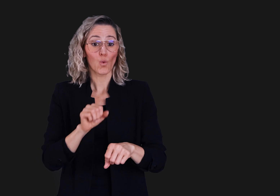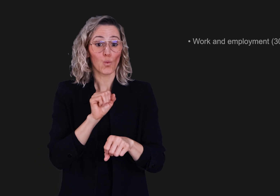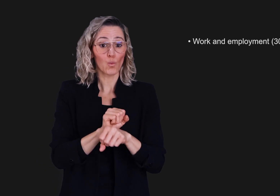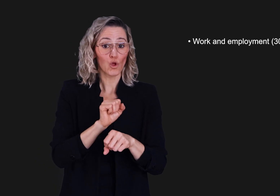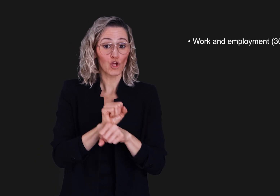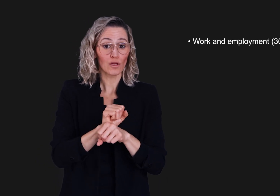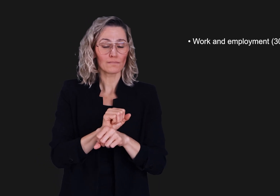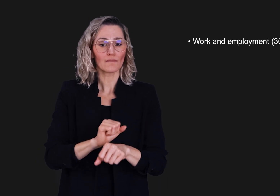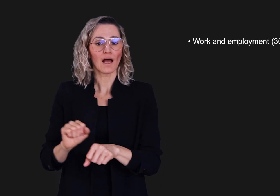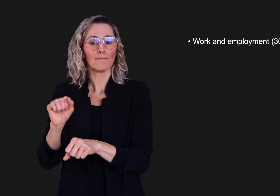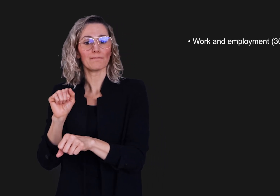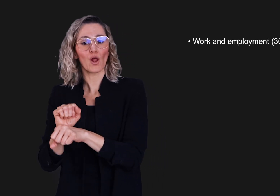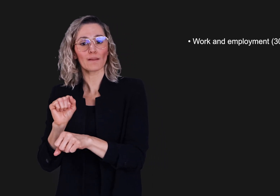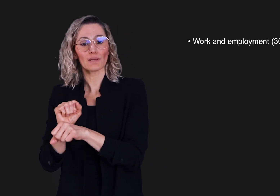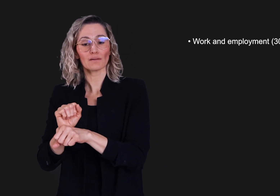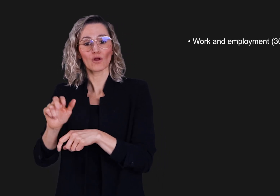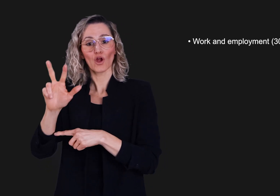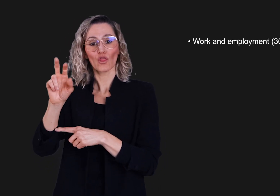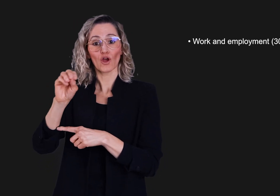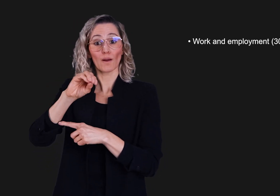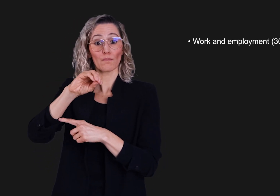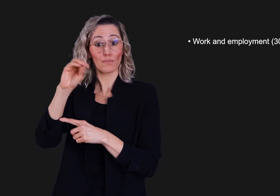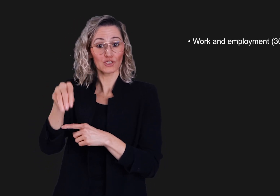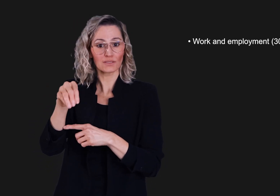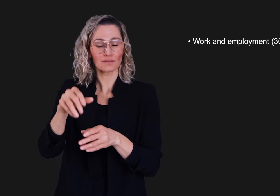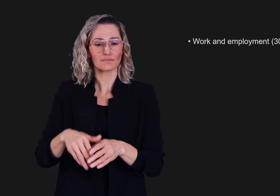• Work and employment (30%)